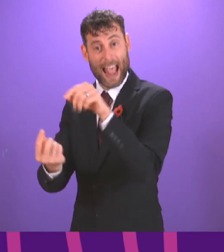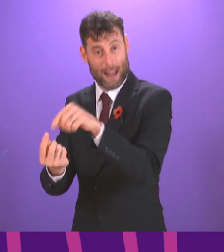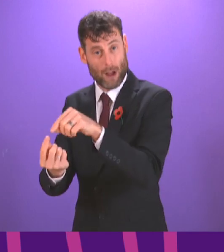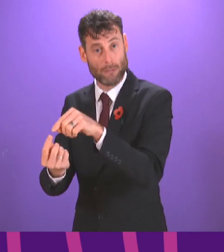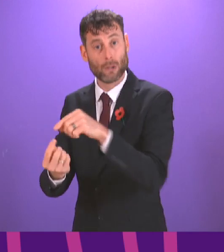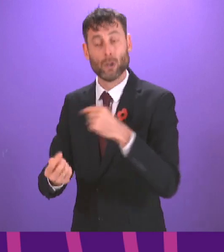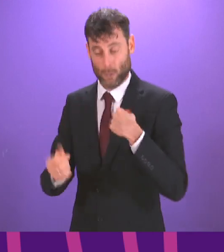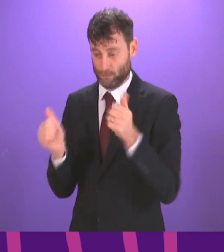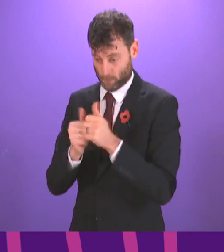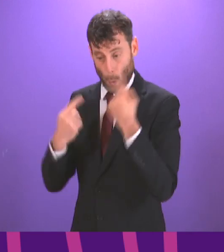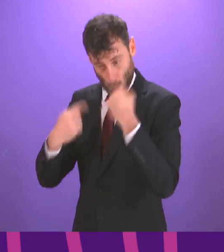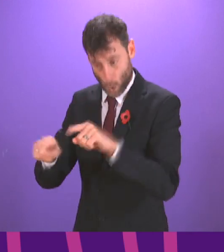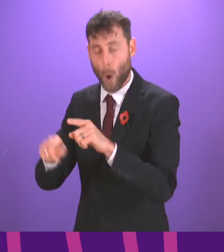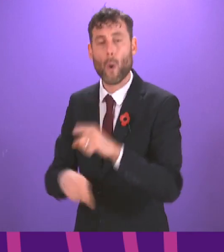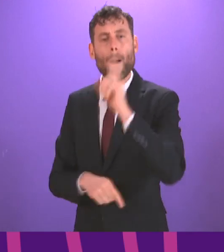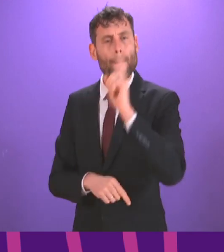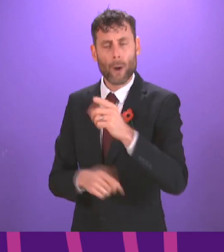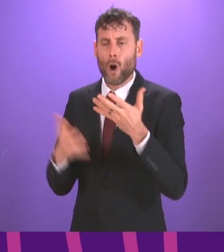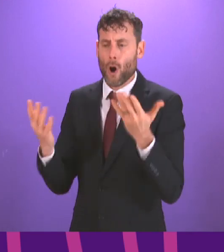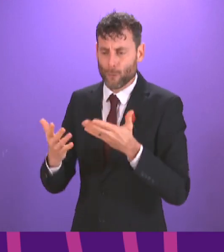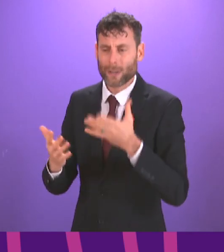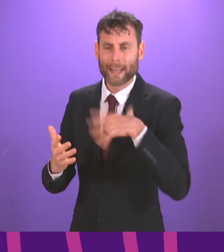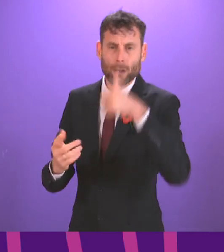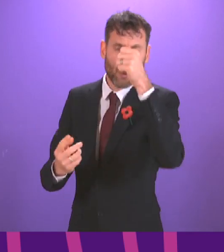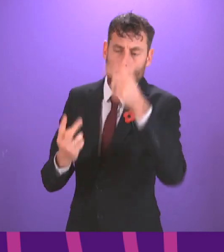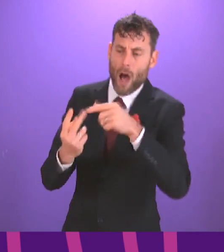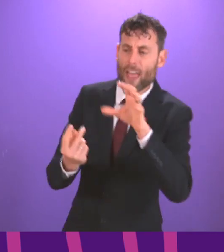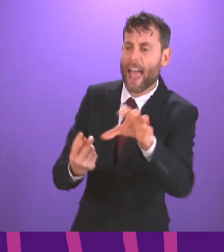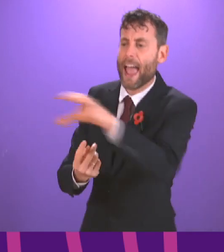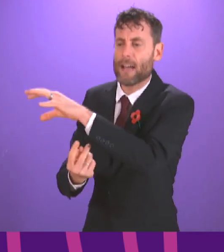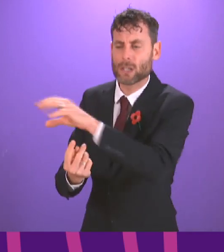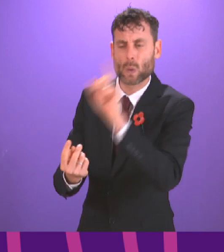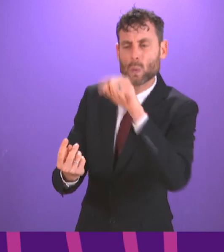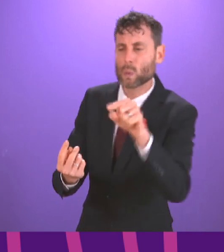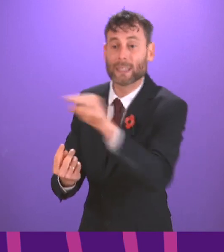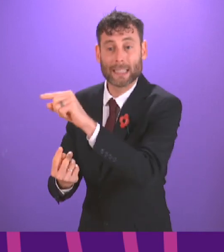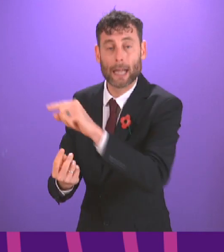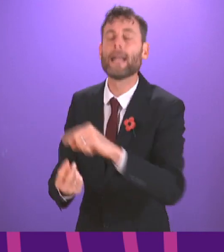There are other factors that we have to understand better, and we will, in the fullness of time,